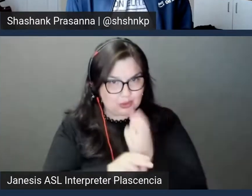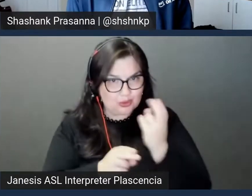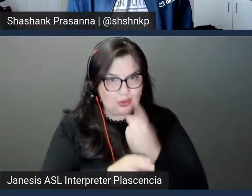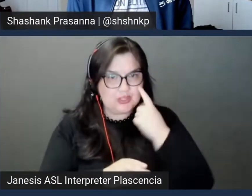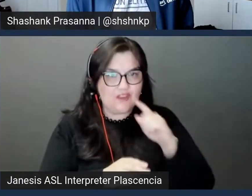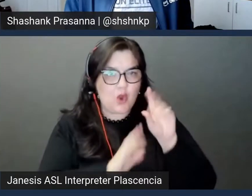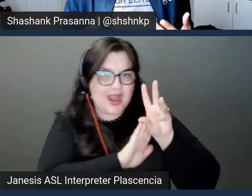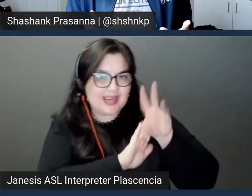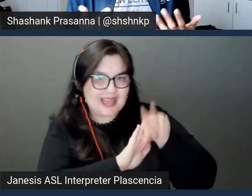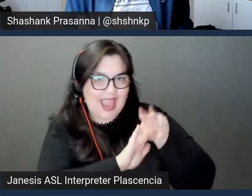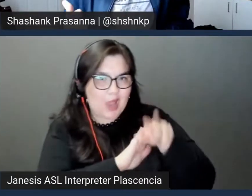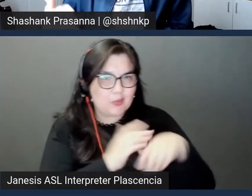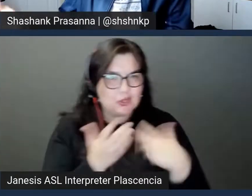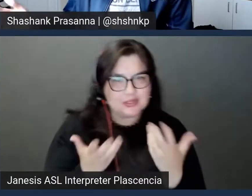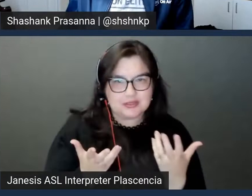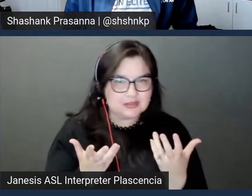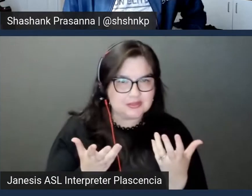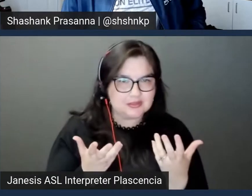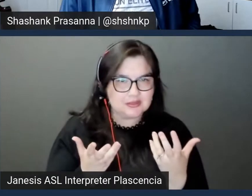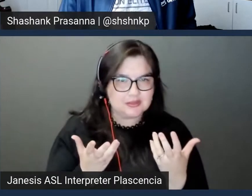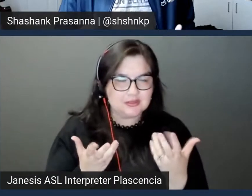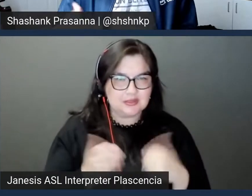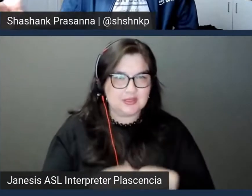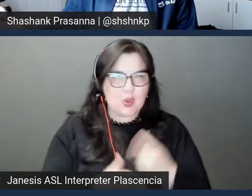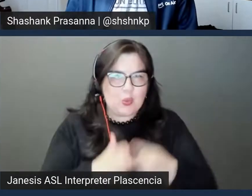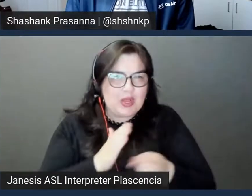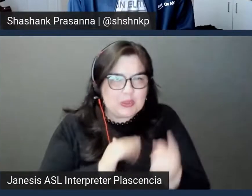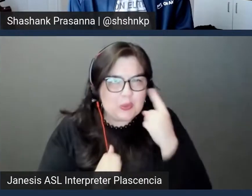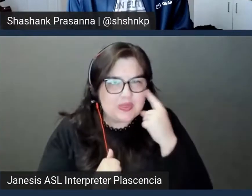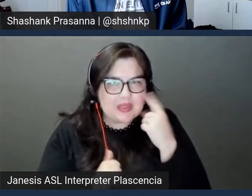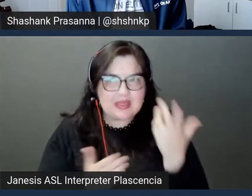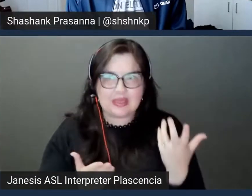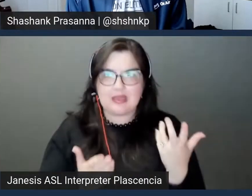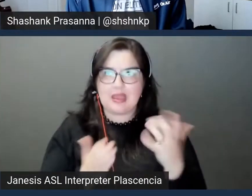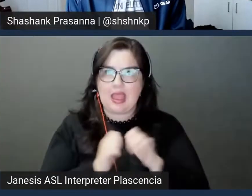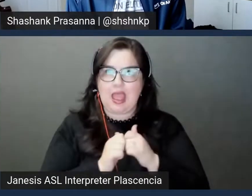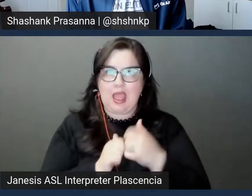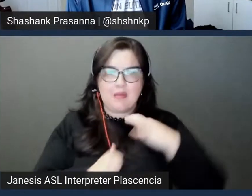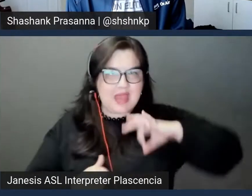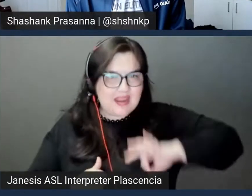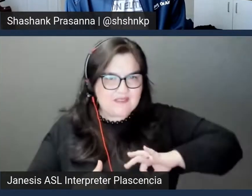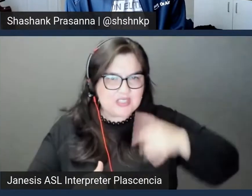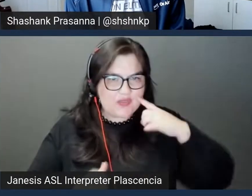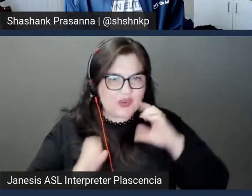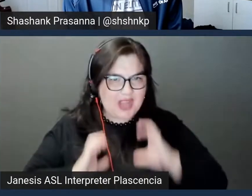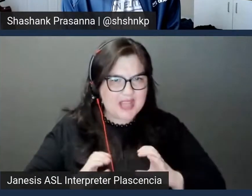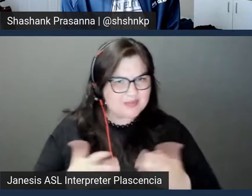or this is likely, better applicable for, beneficial for. Yeah, totally.